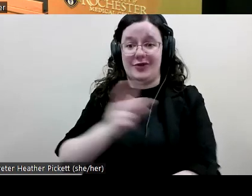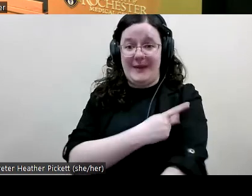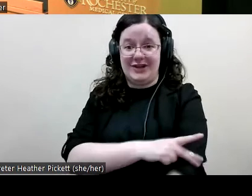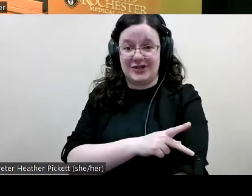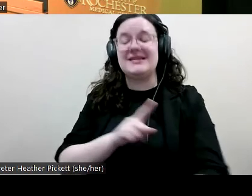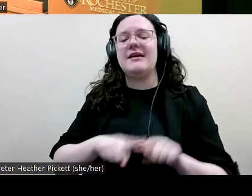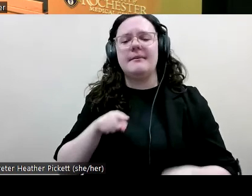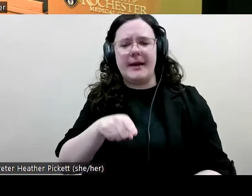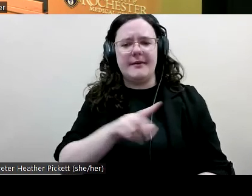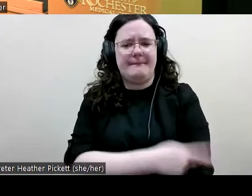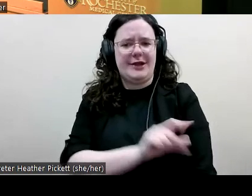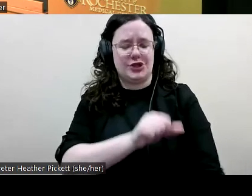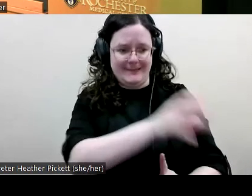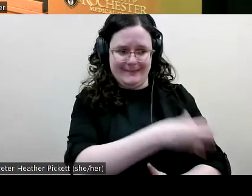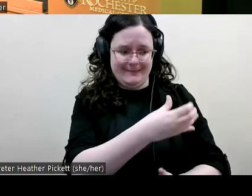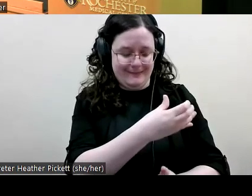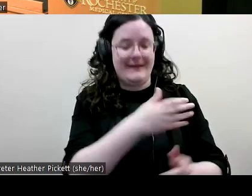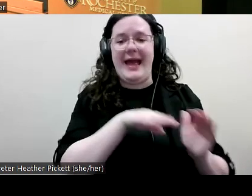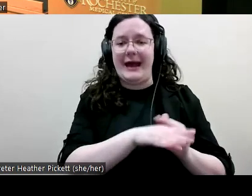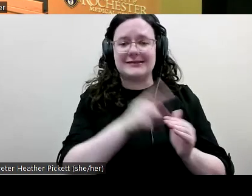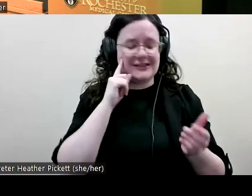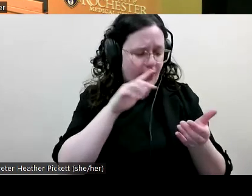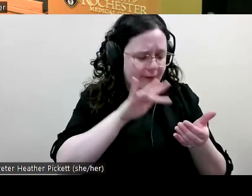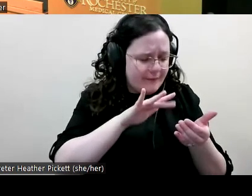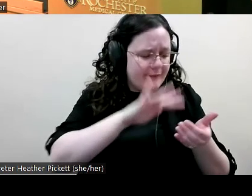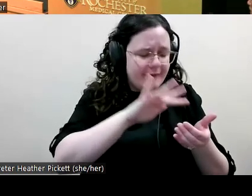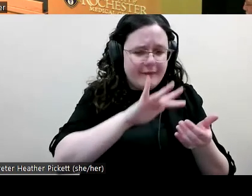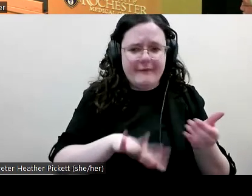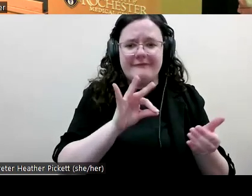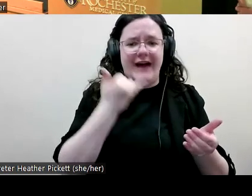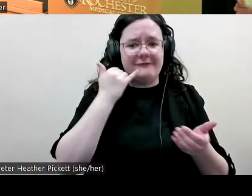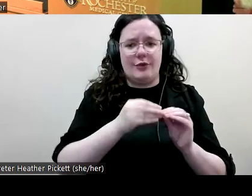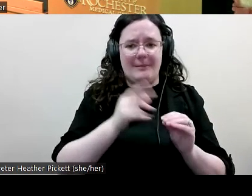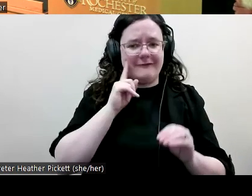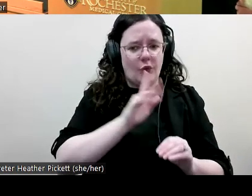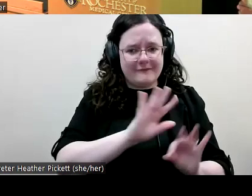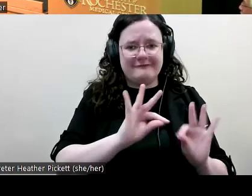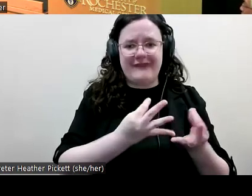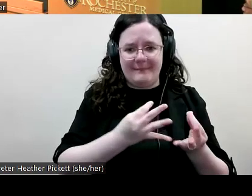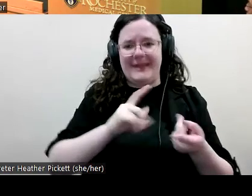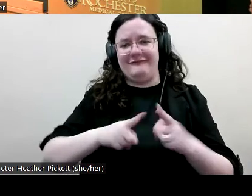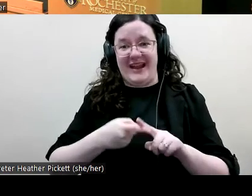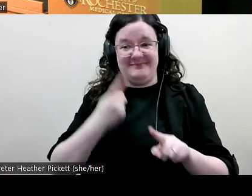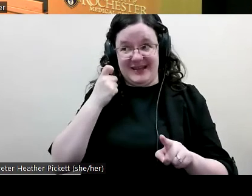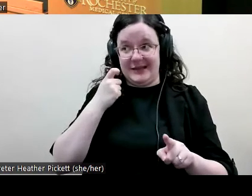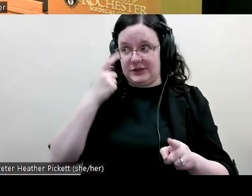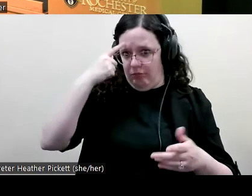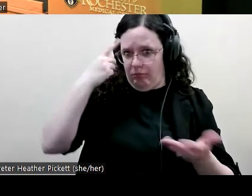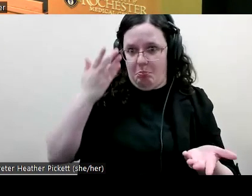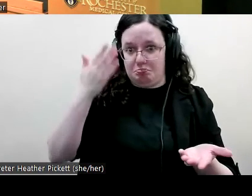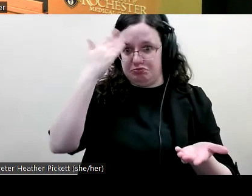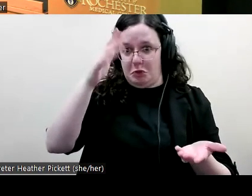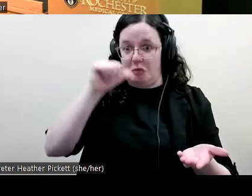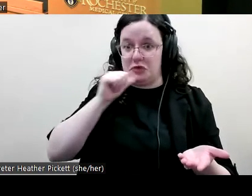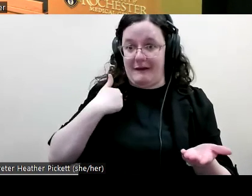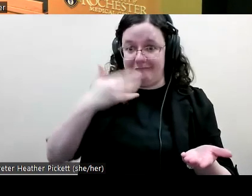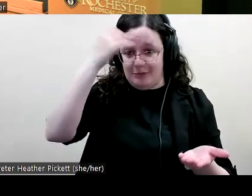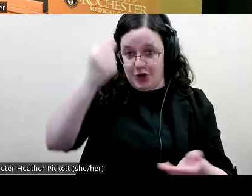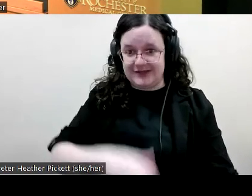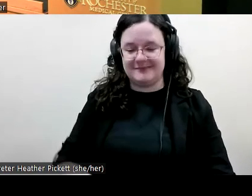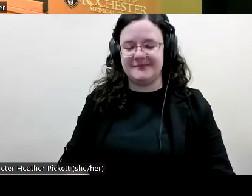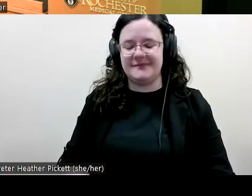least question in the front good afternoon my name is Donna Le Estus